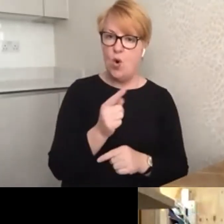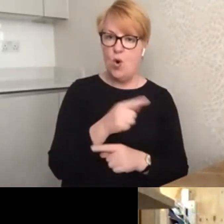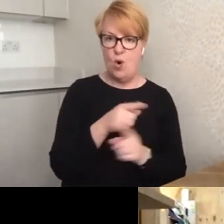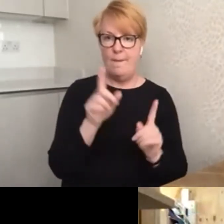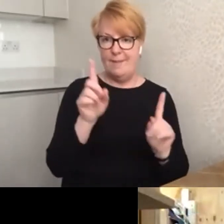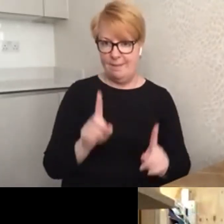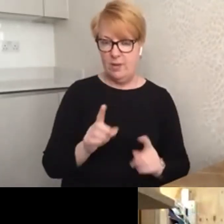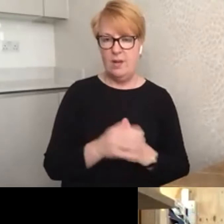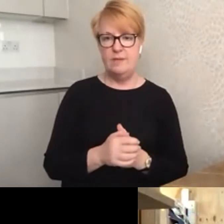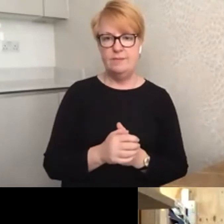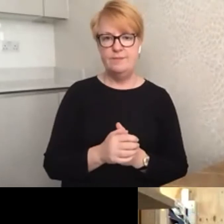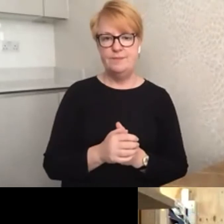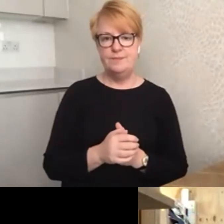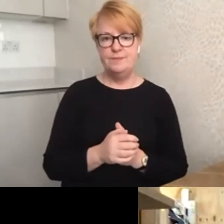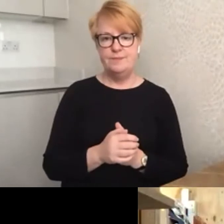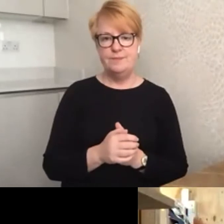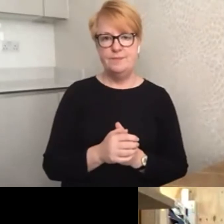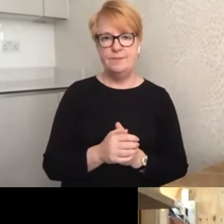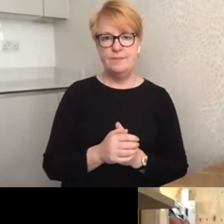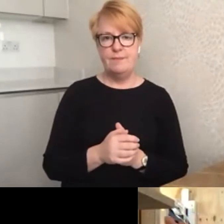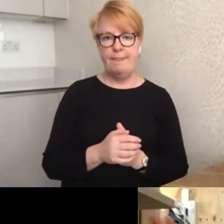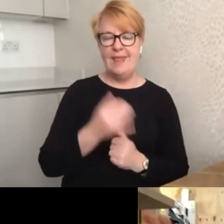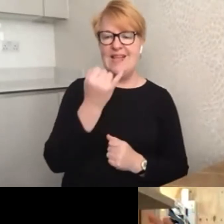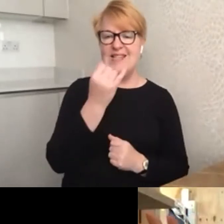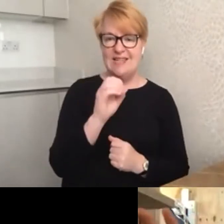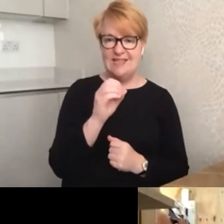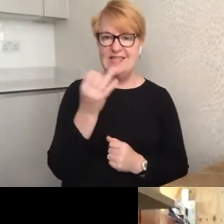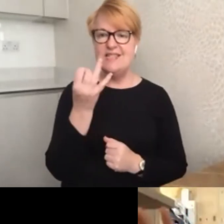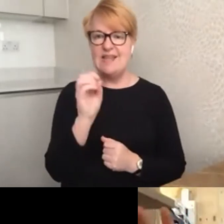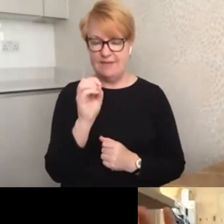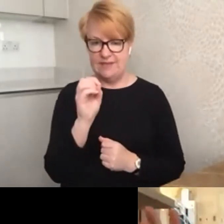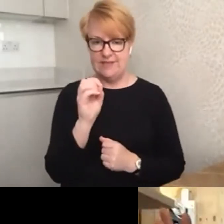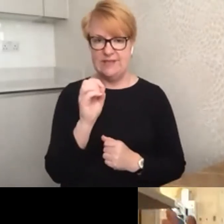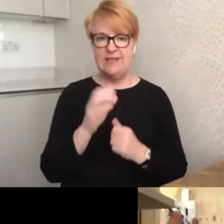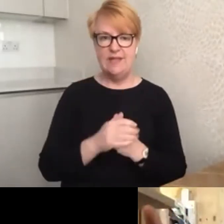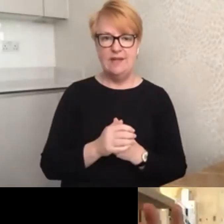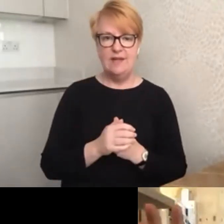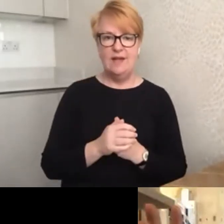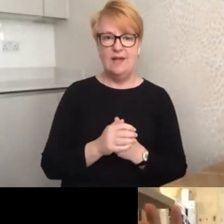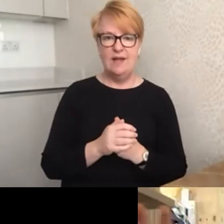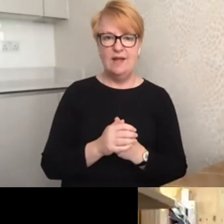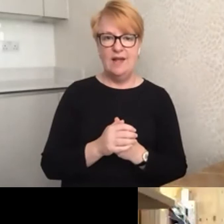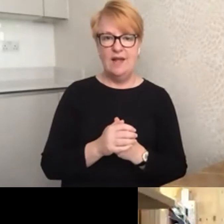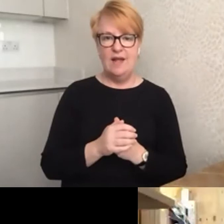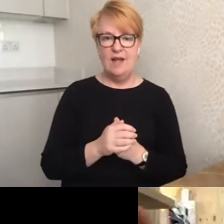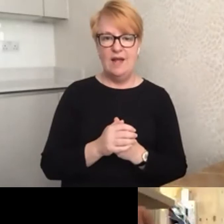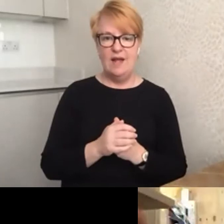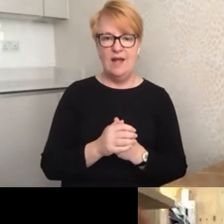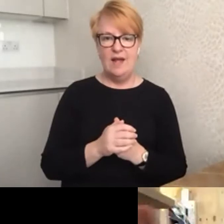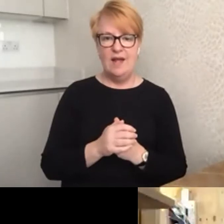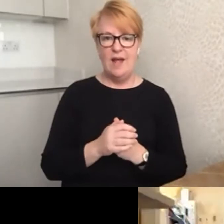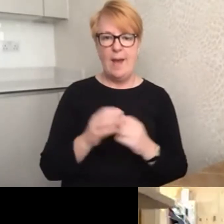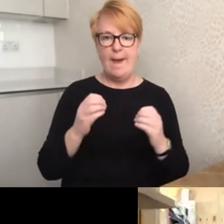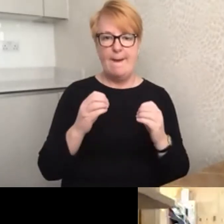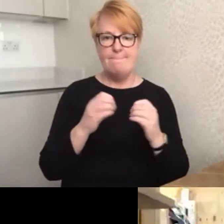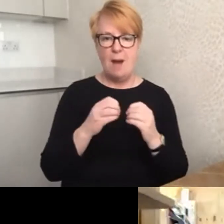So, from the 60s/70s, obviously, people like Barbara - I can never say her surname – Stevini?